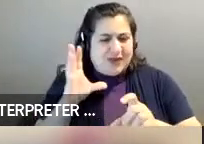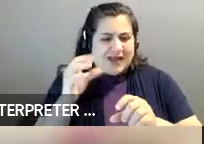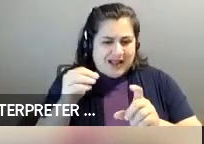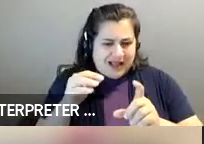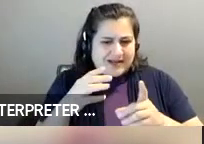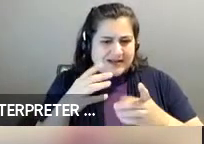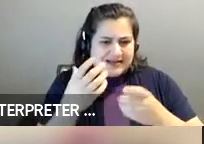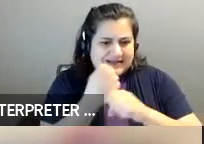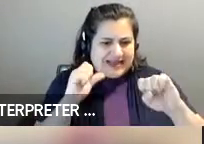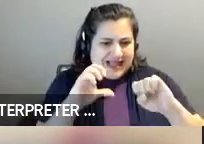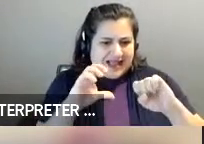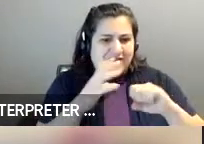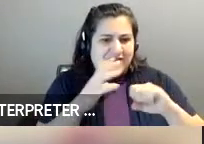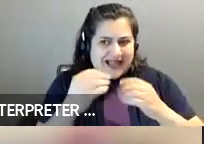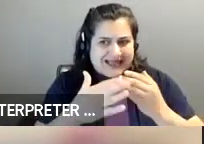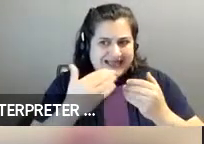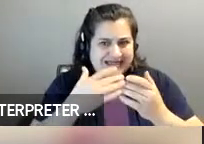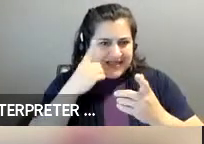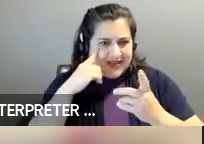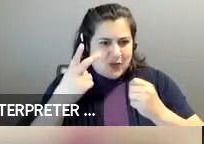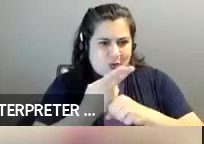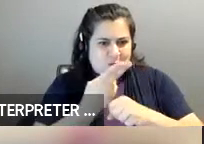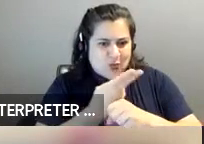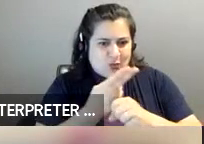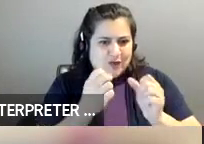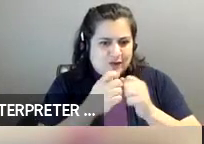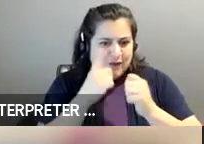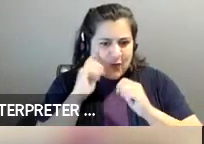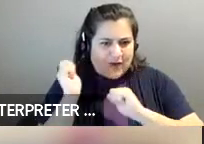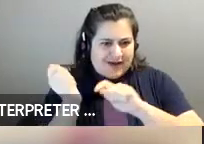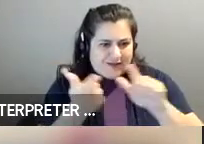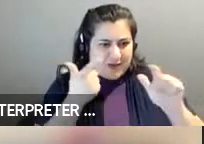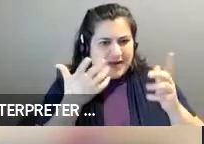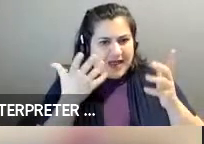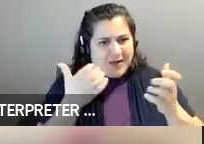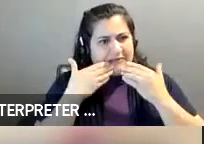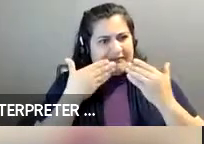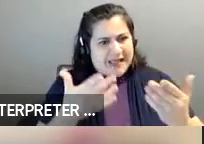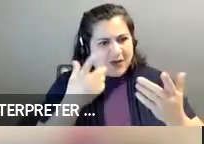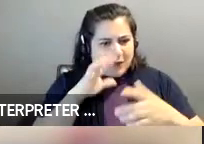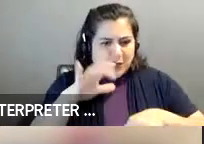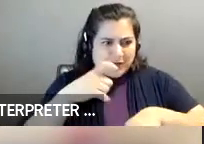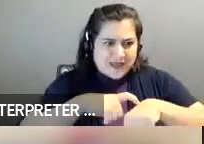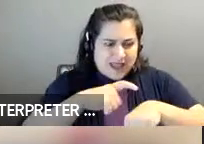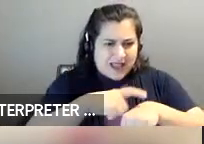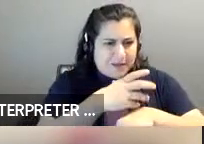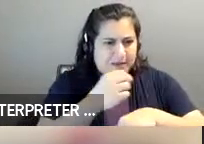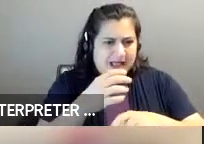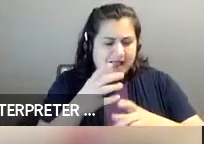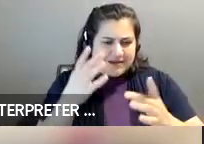I will submit some more further commentary in the coming days. I want to thank you for your time and consideration with these issues.